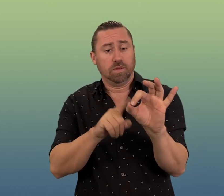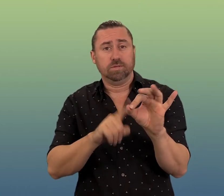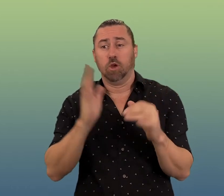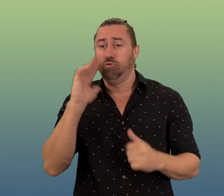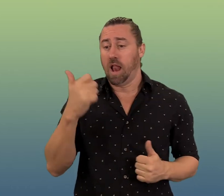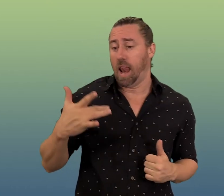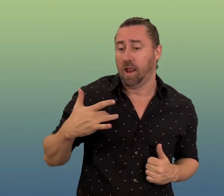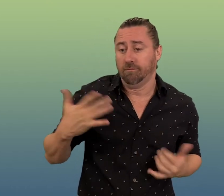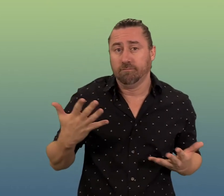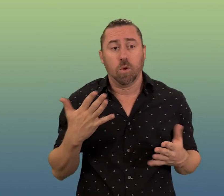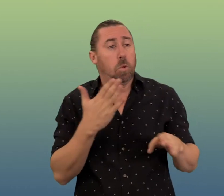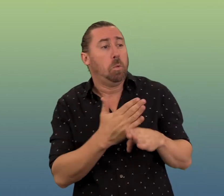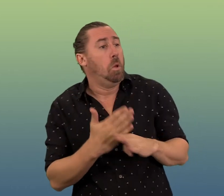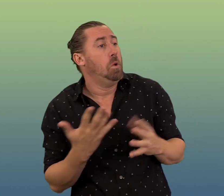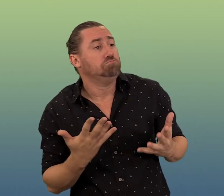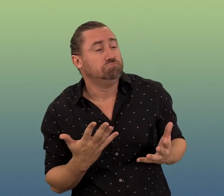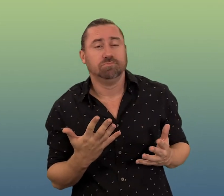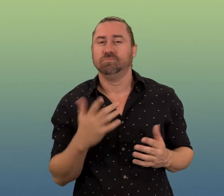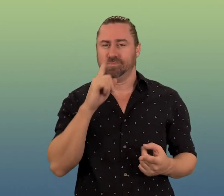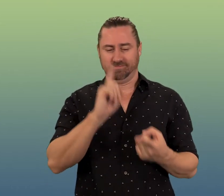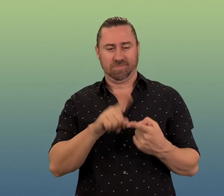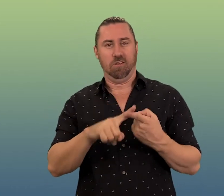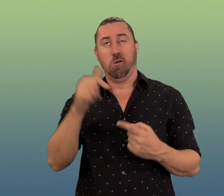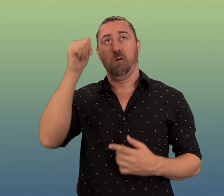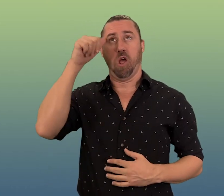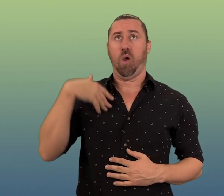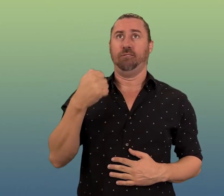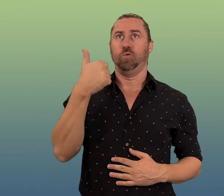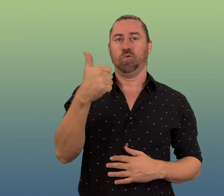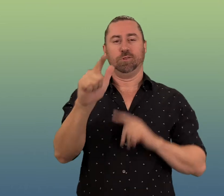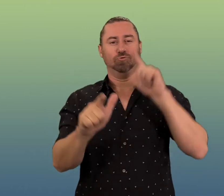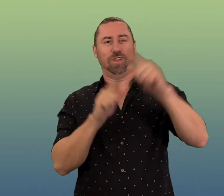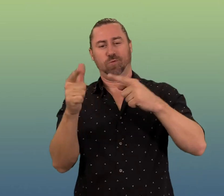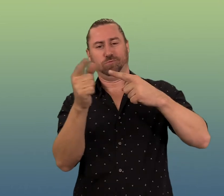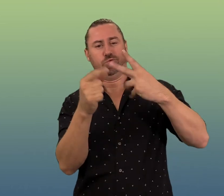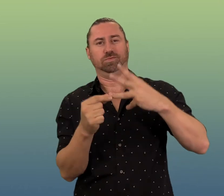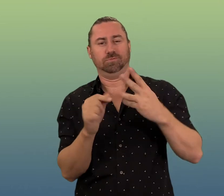irrespective of where they live and work, can expect to have appropriate transport choices